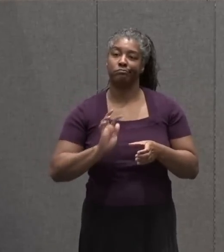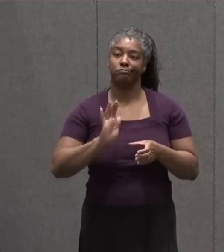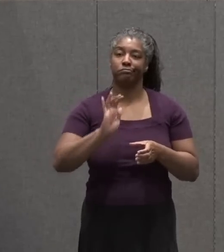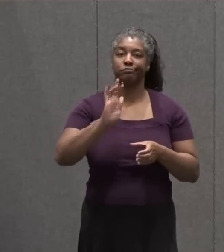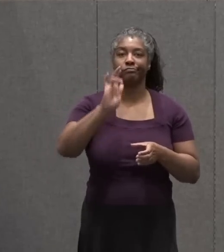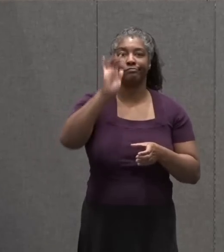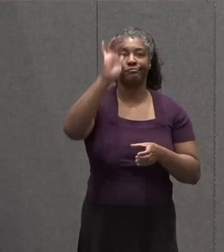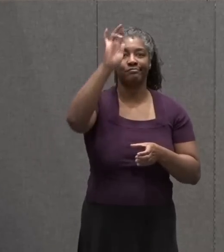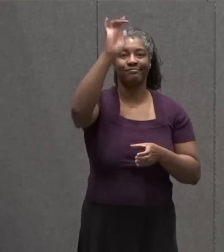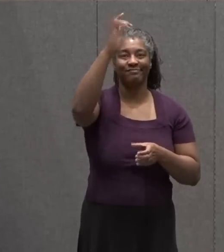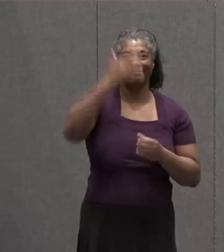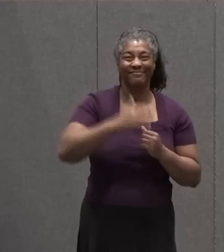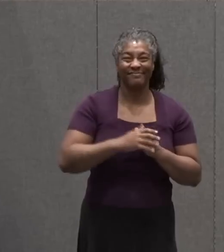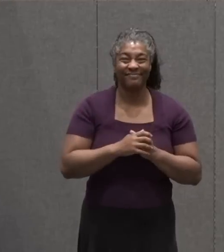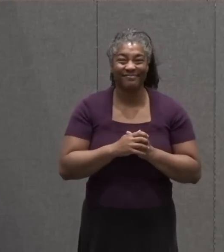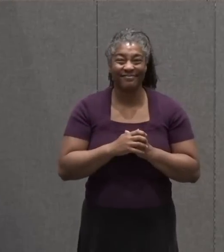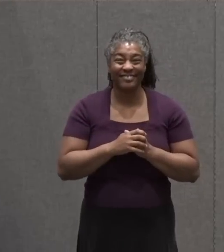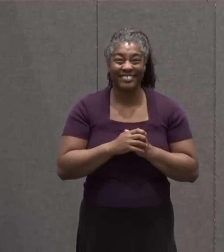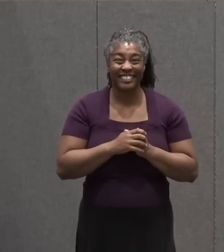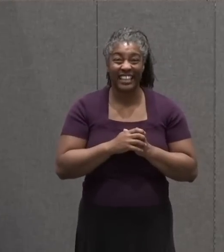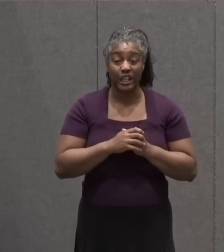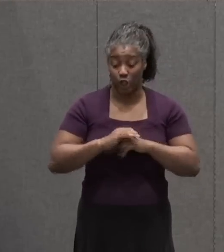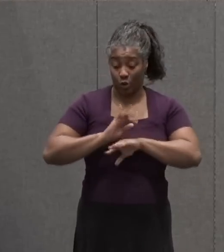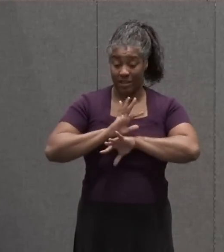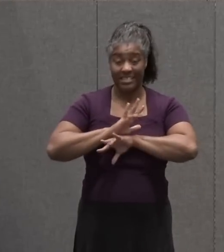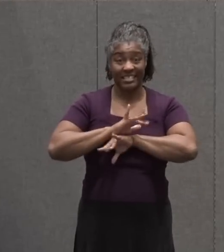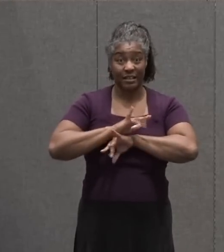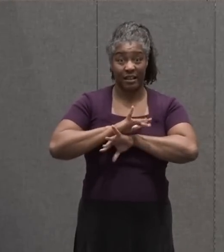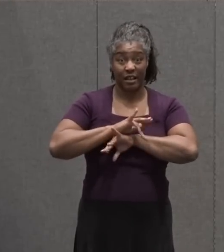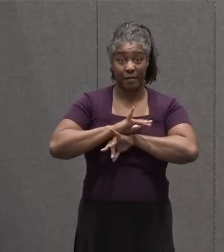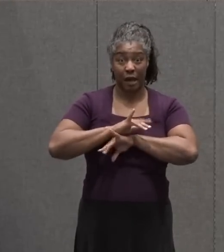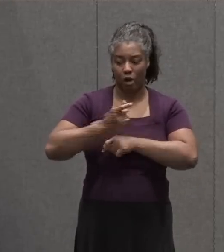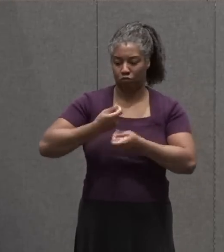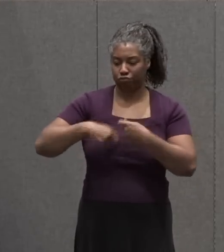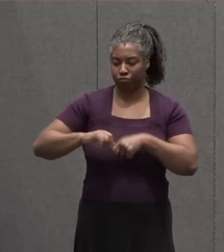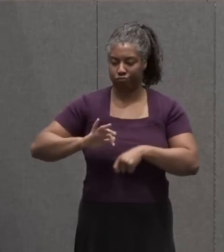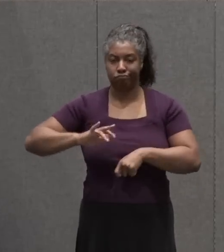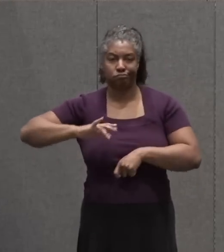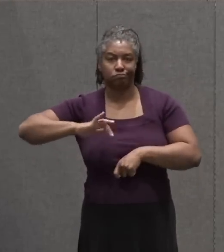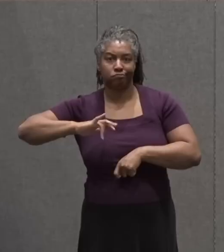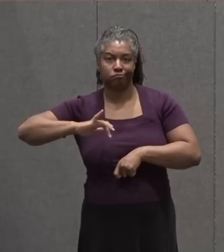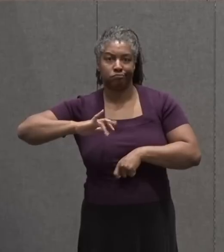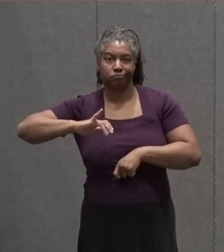Try this with someone at home or try it by yourself. Remember to use your